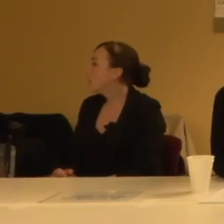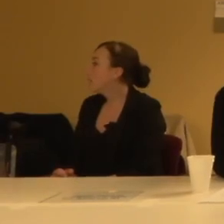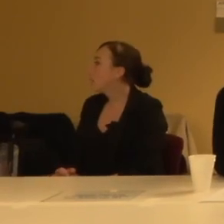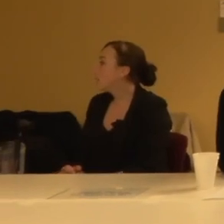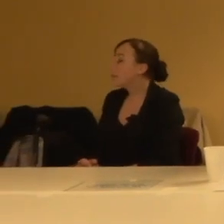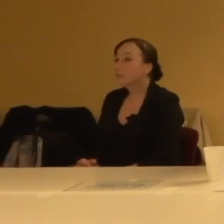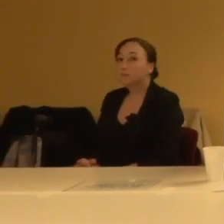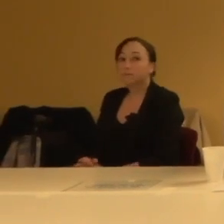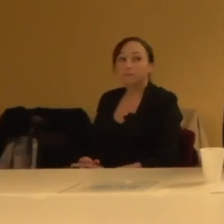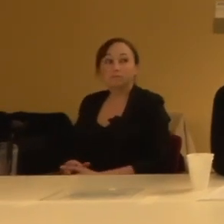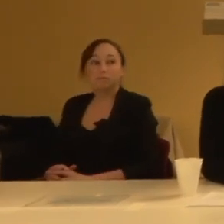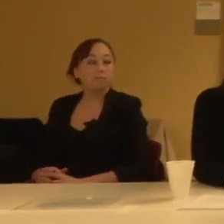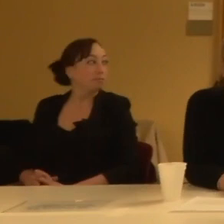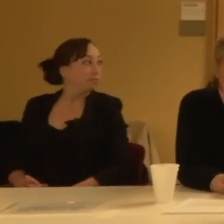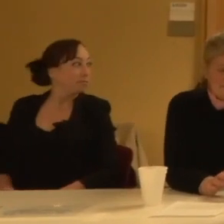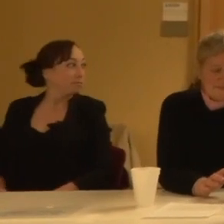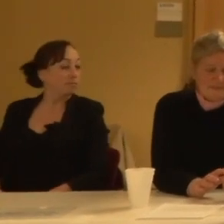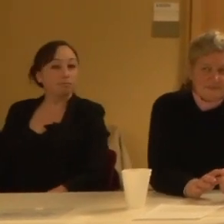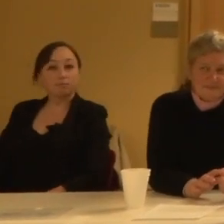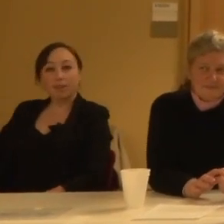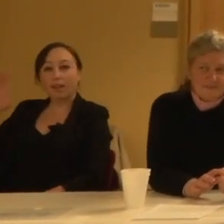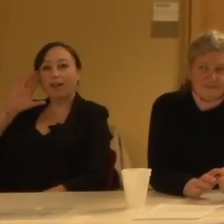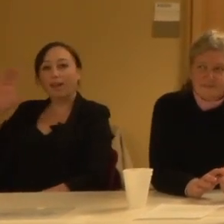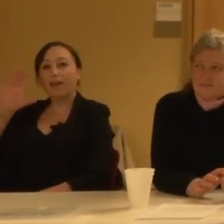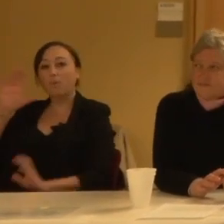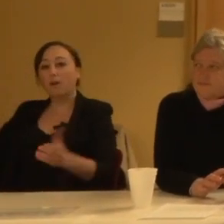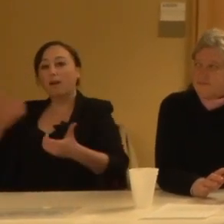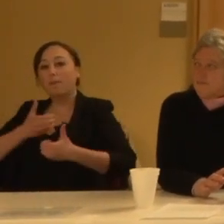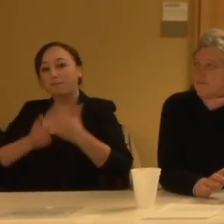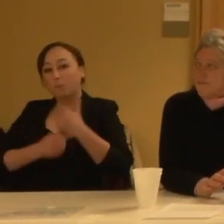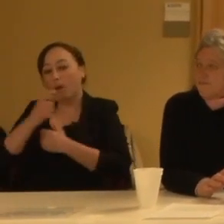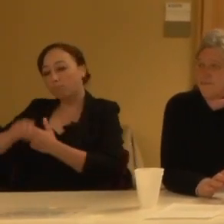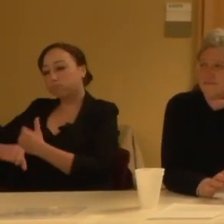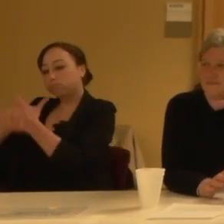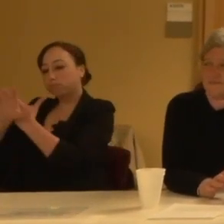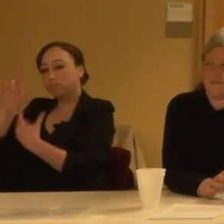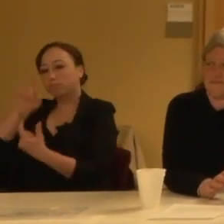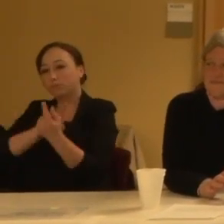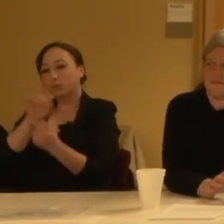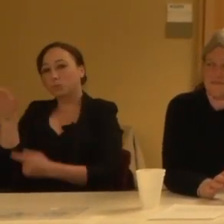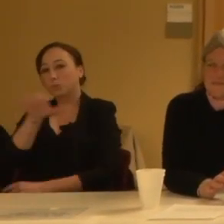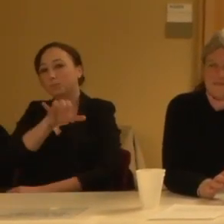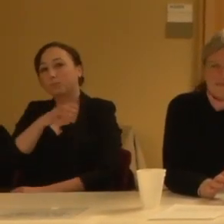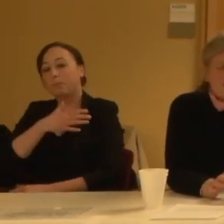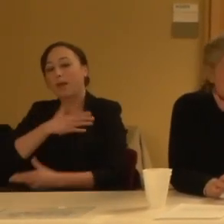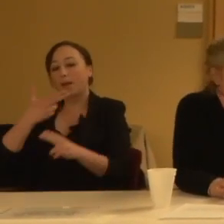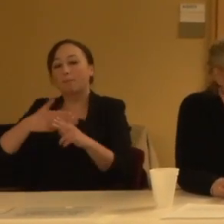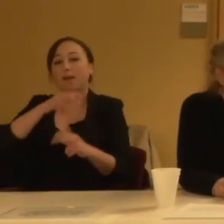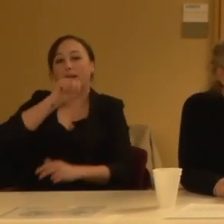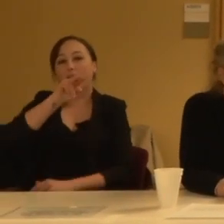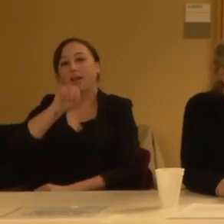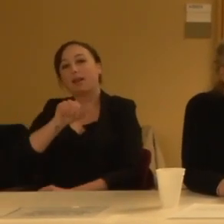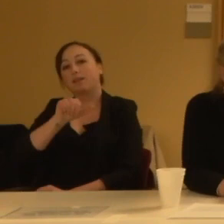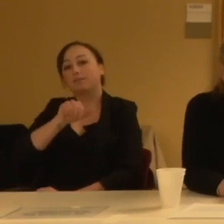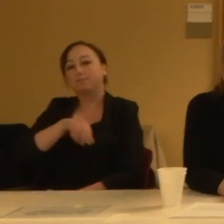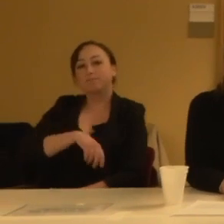Welcome everybody. In-person audience, and remote audience. My name is Ana Candida Carneiro.